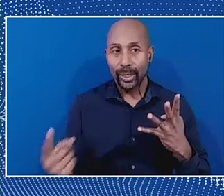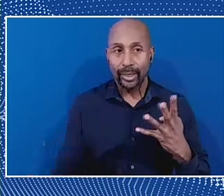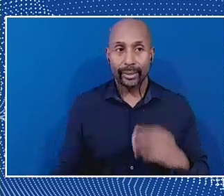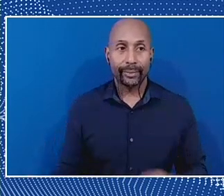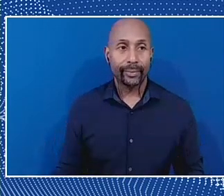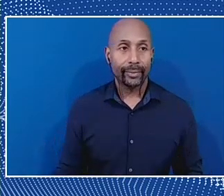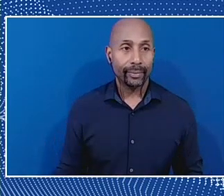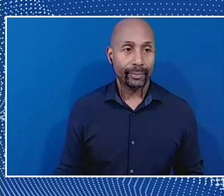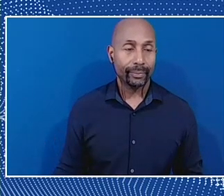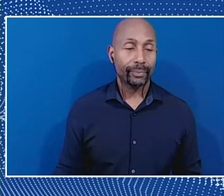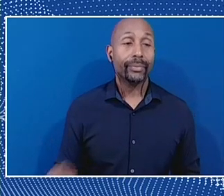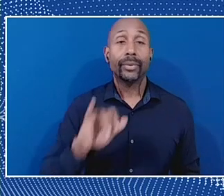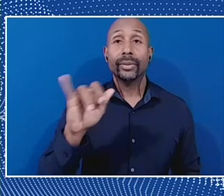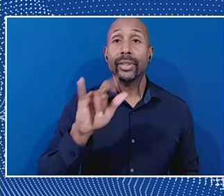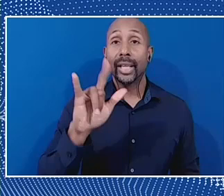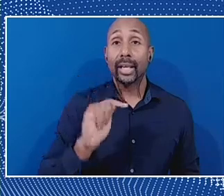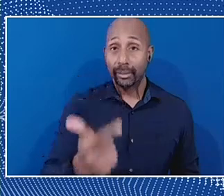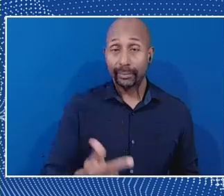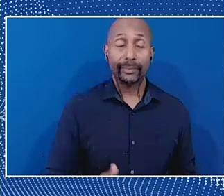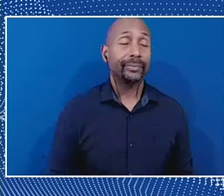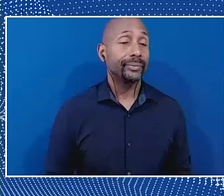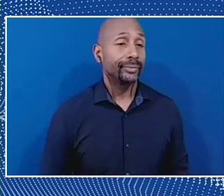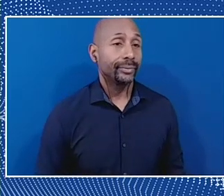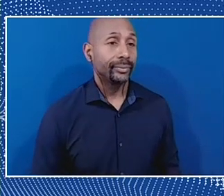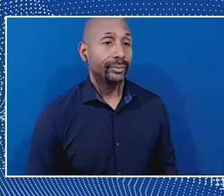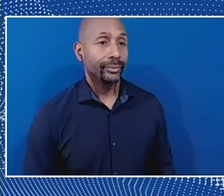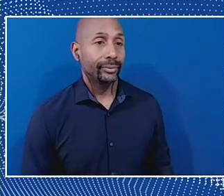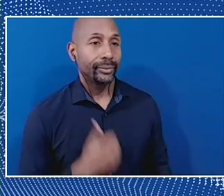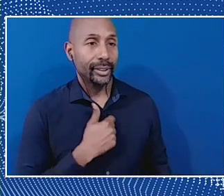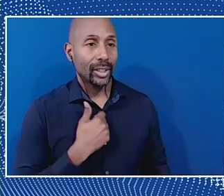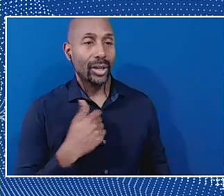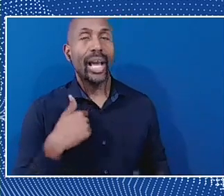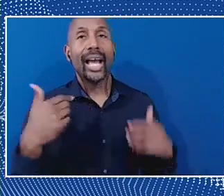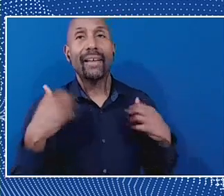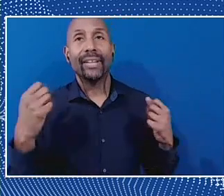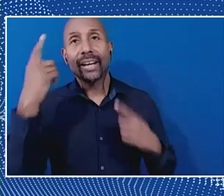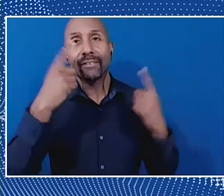Yes. Jalil. Sorry. I have a lot of thoughts today. No worries.